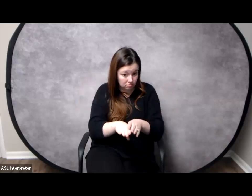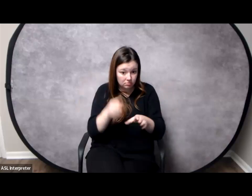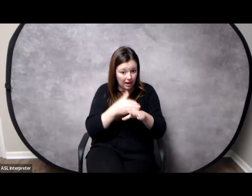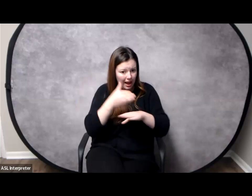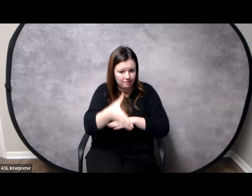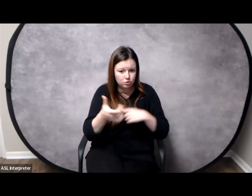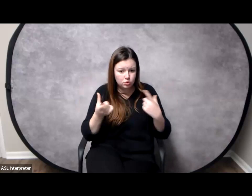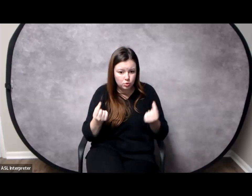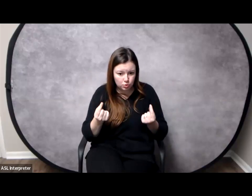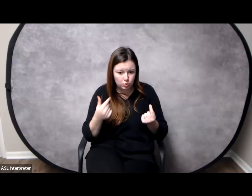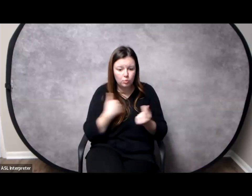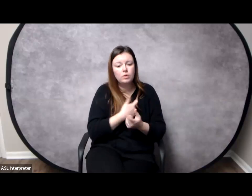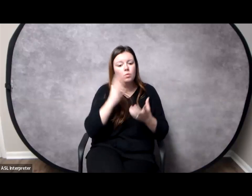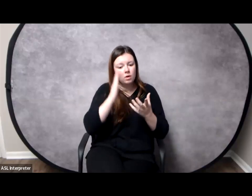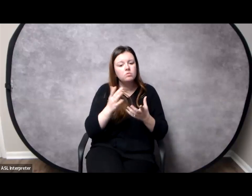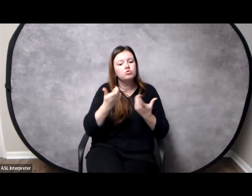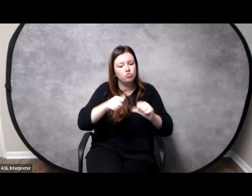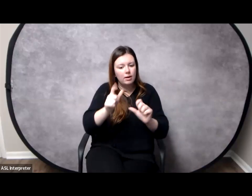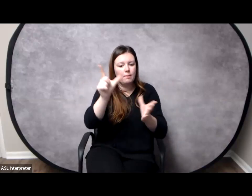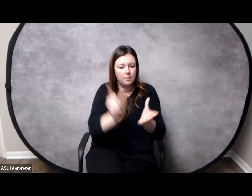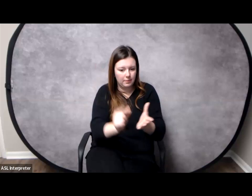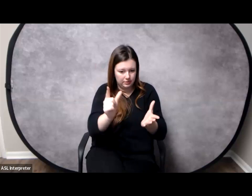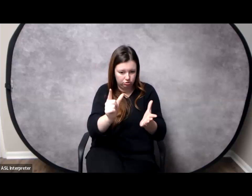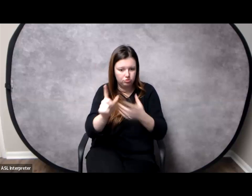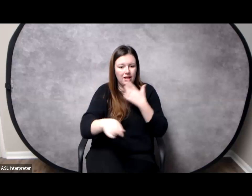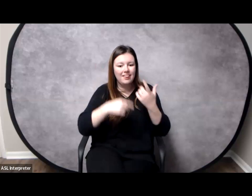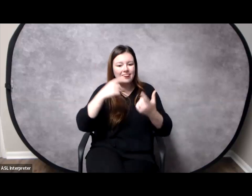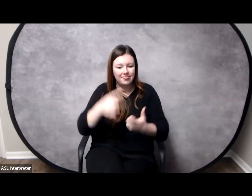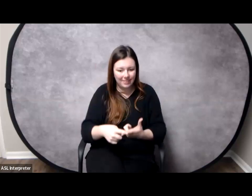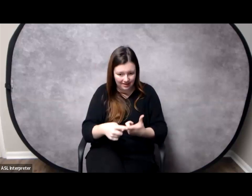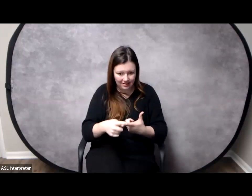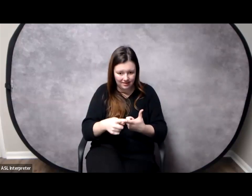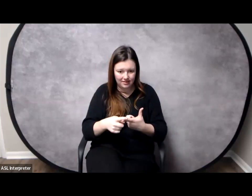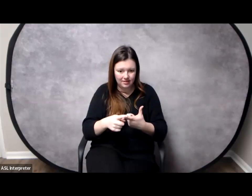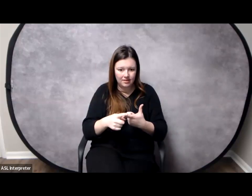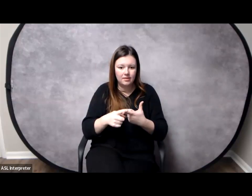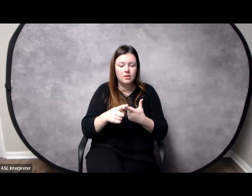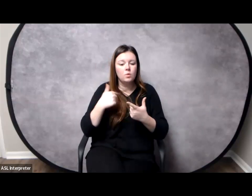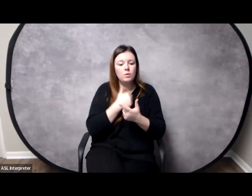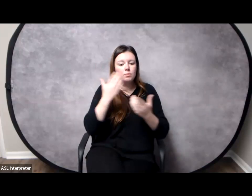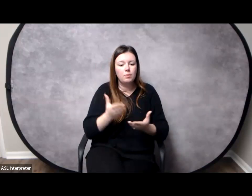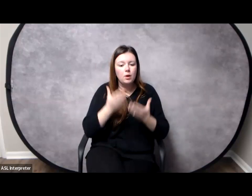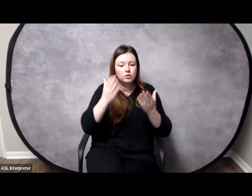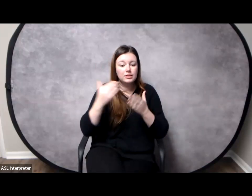be 60 days after the final rule is published with the exception of some provisions, particularly